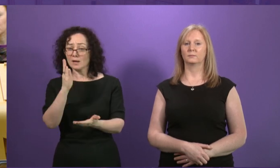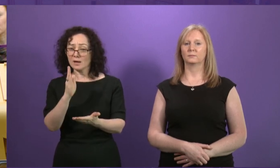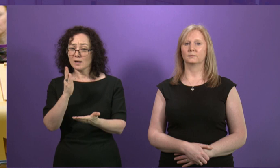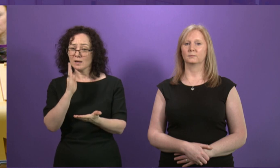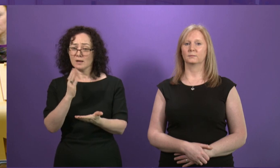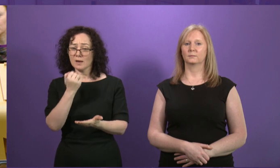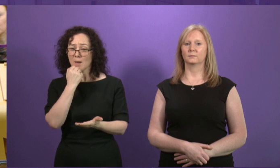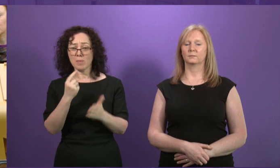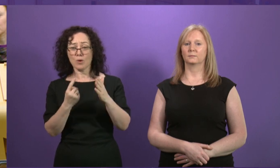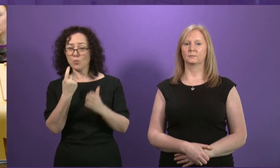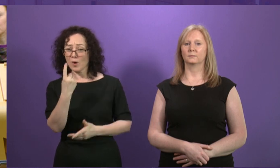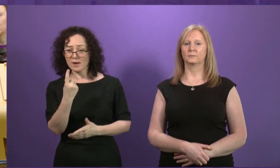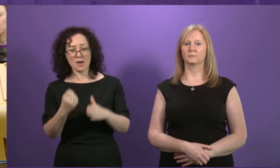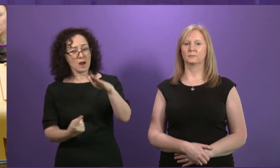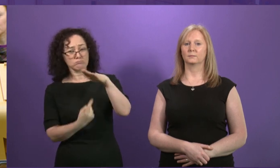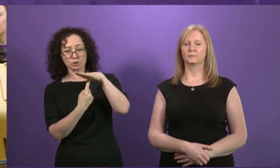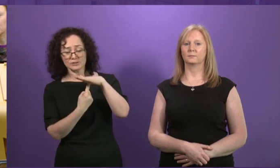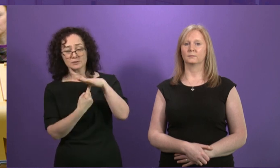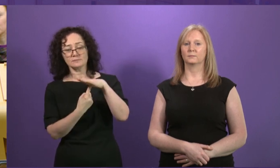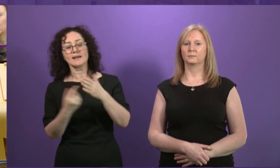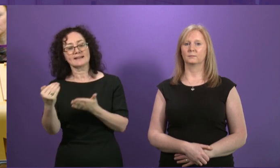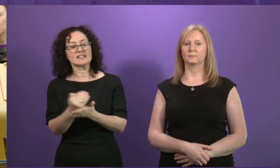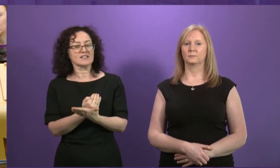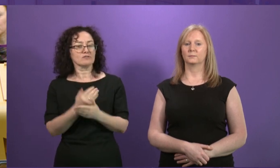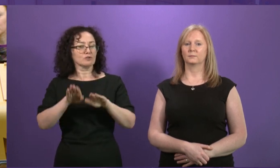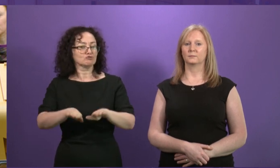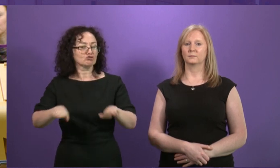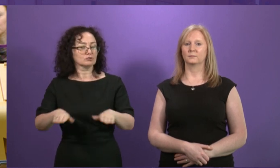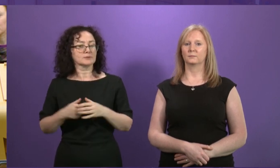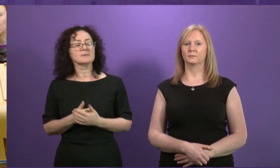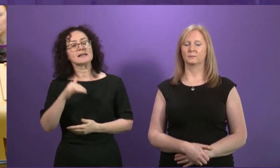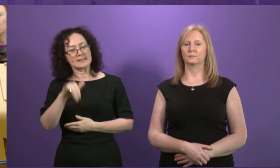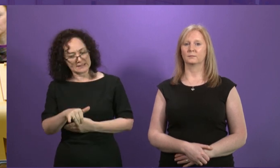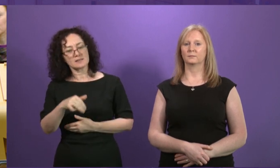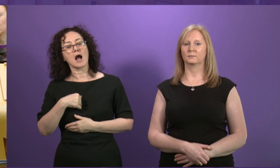to the safety of children. I commit to listening carefully to the arguments,